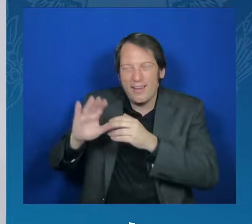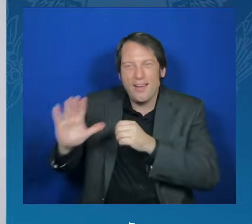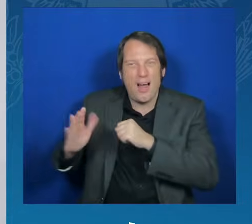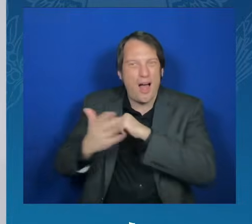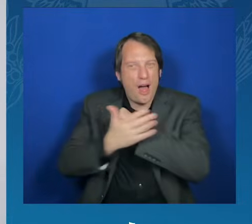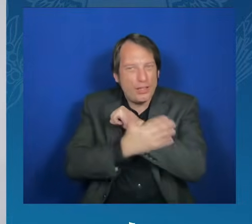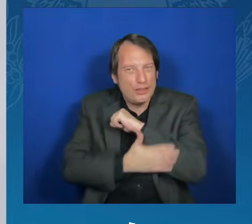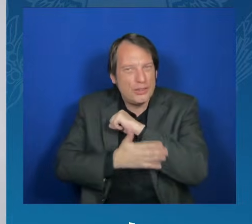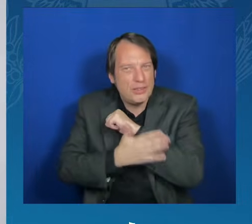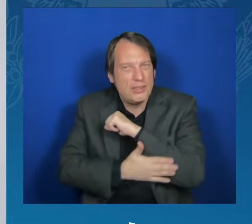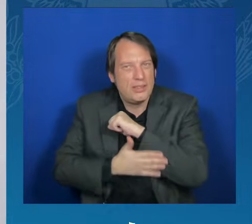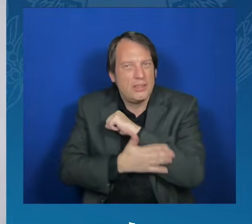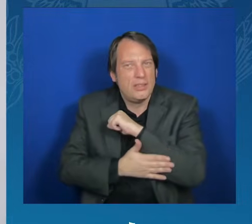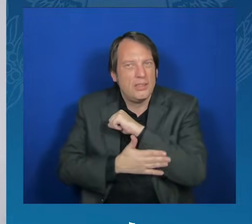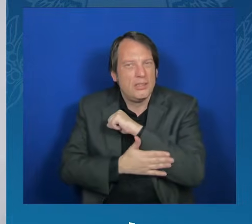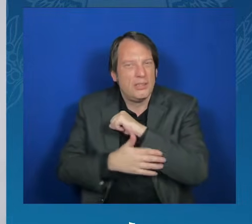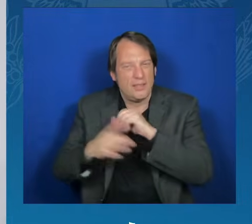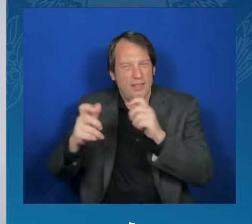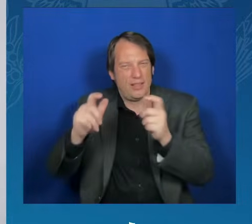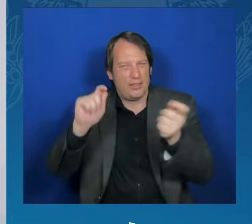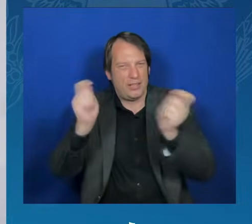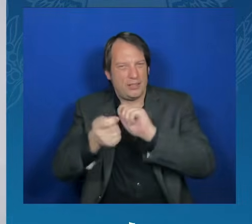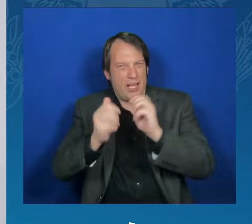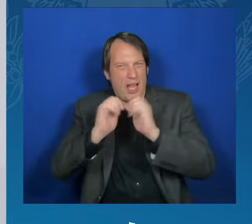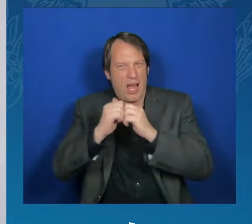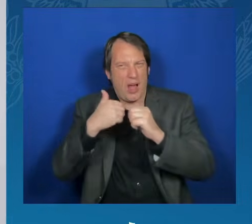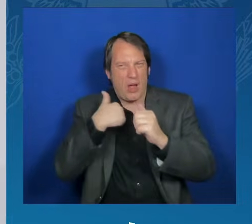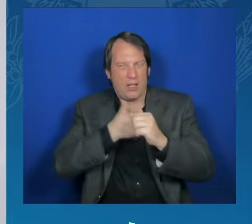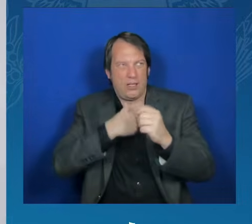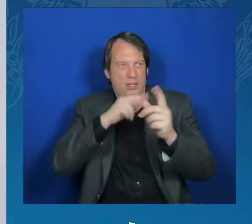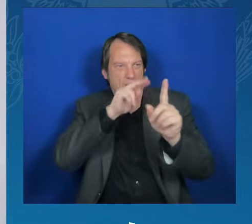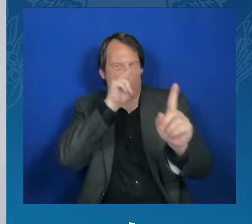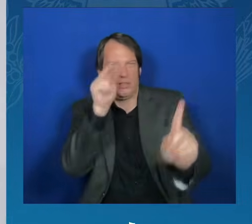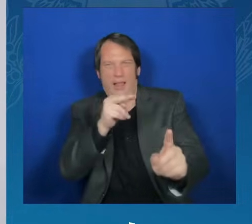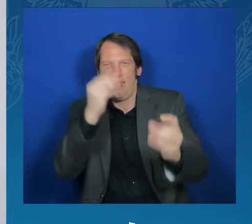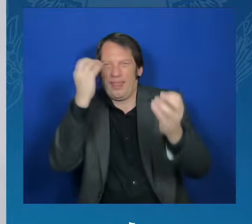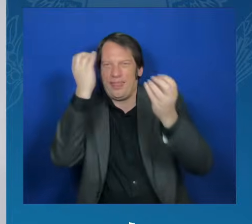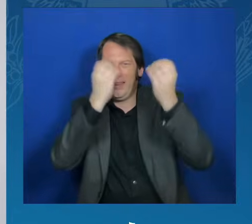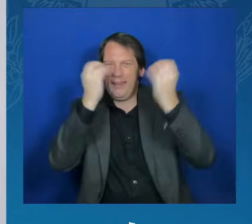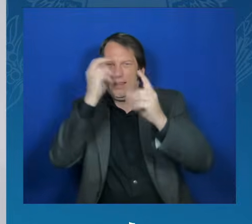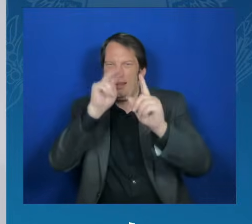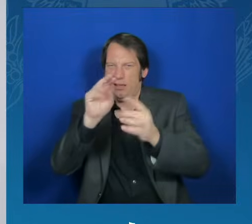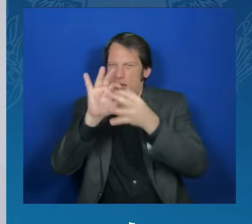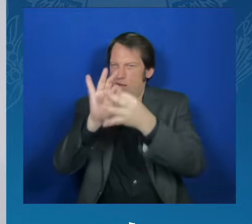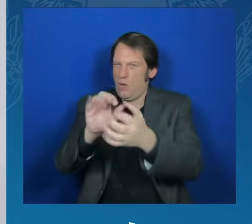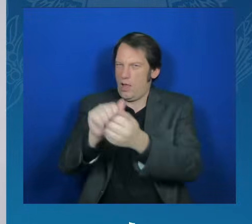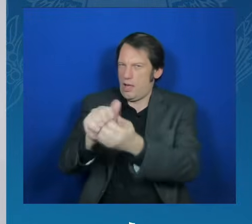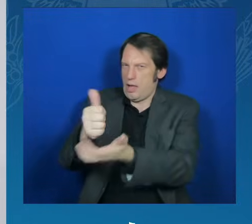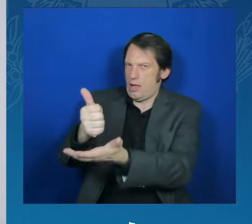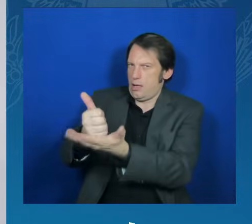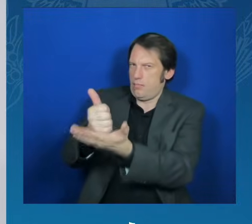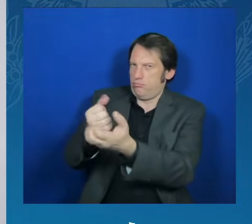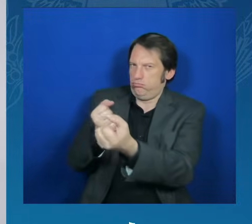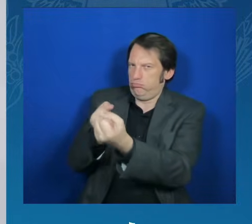that it is not about aid, but about partnership; not what we do for the continent,